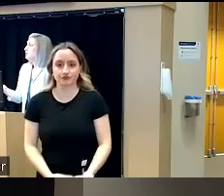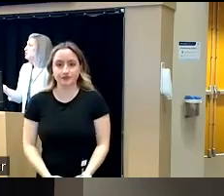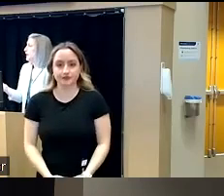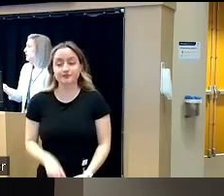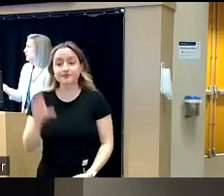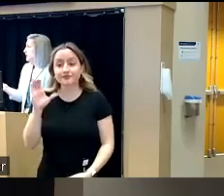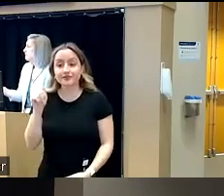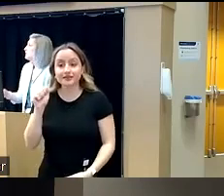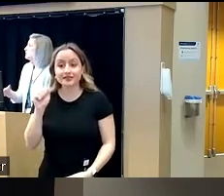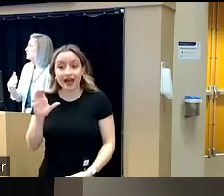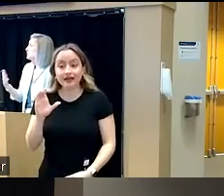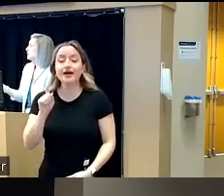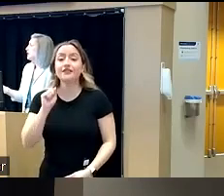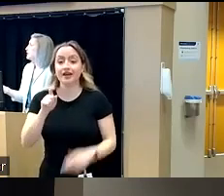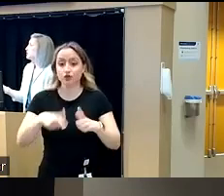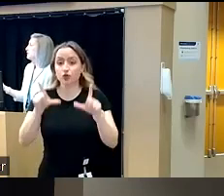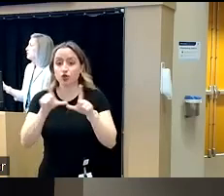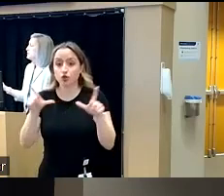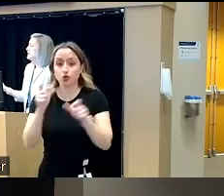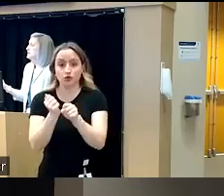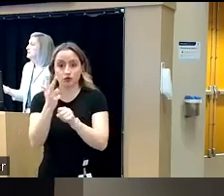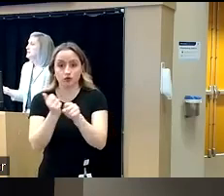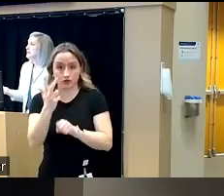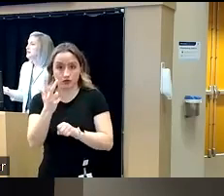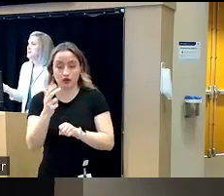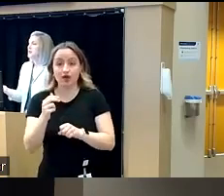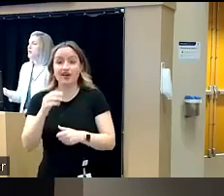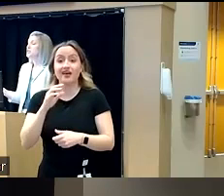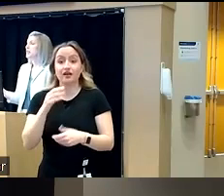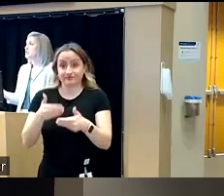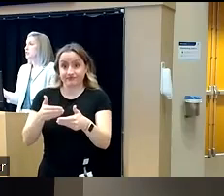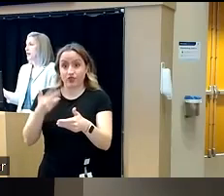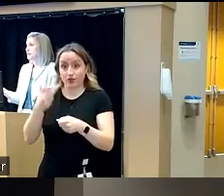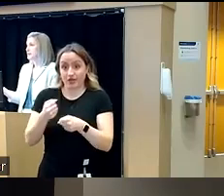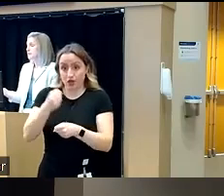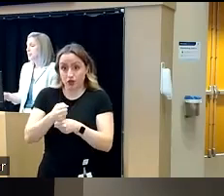renew tri-annually so in those three years you have to obtain 60 continuing education credits